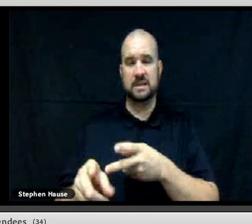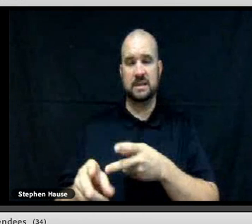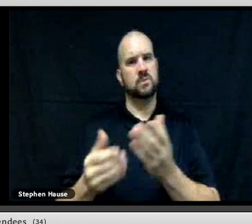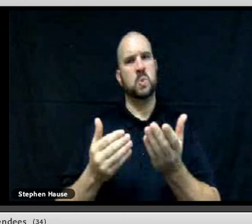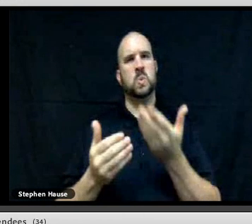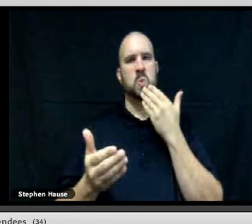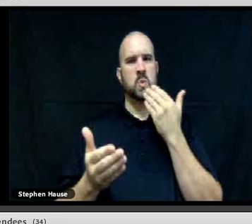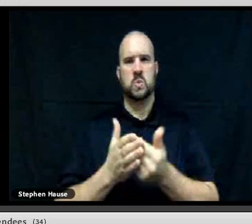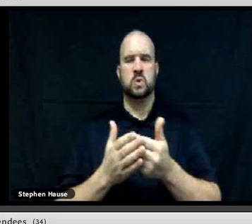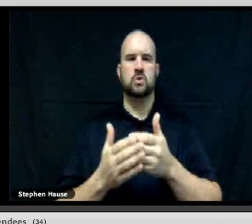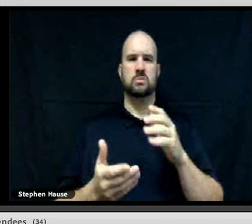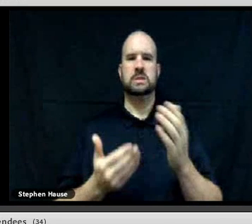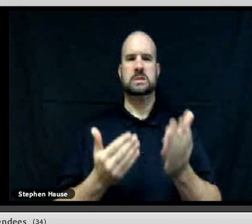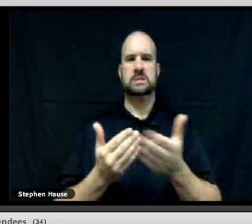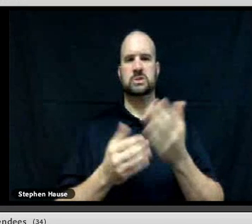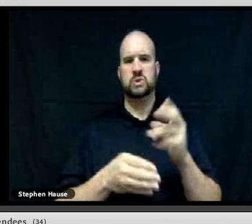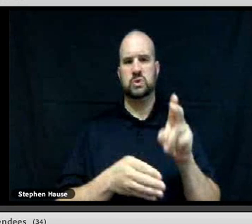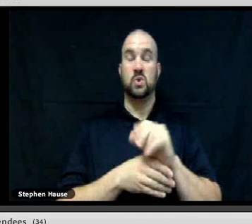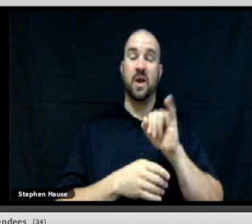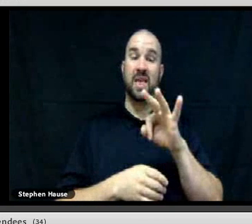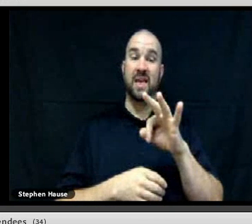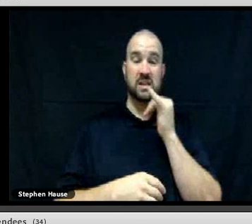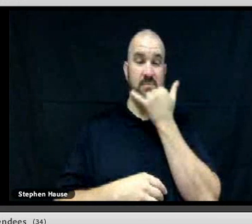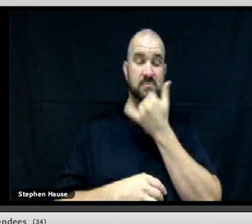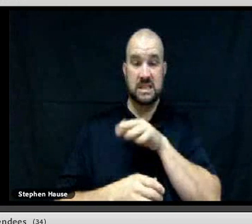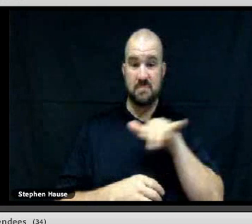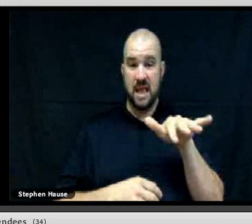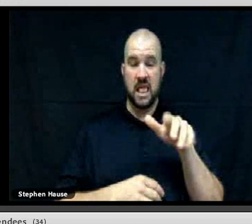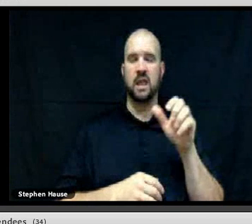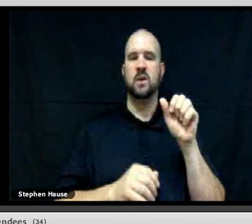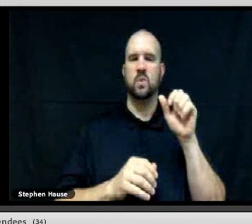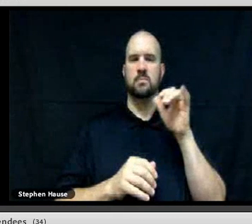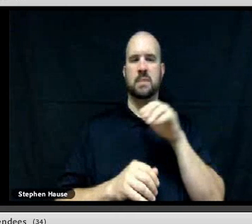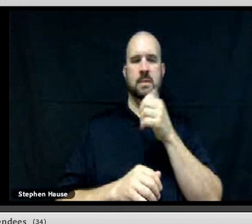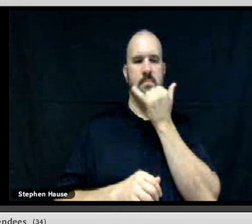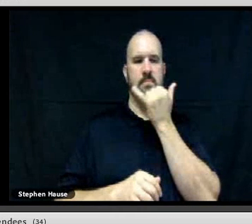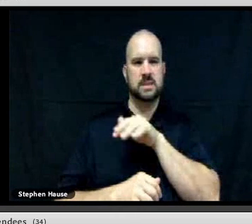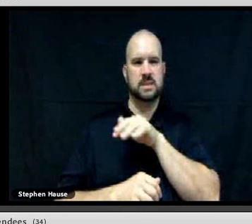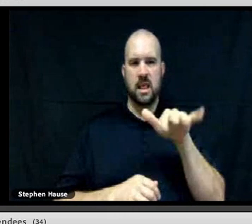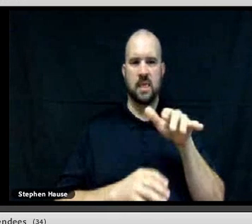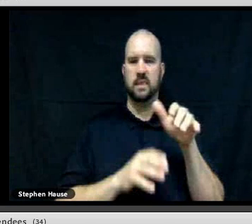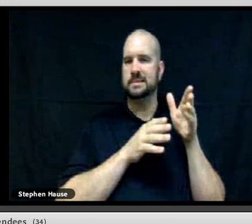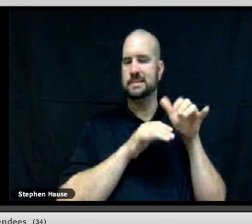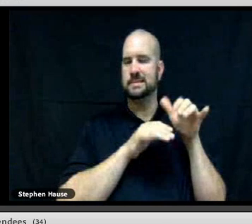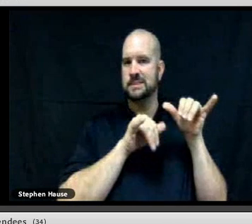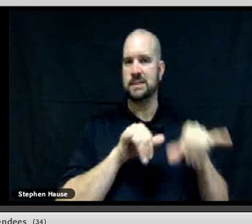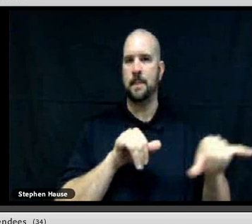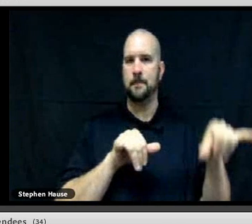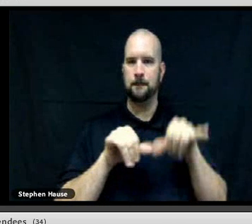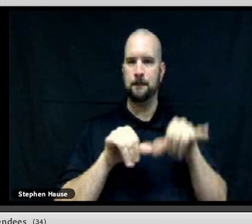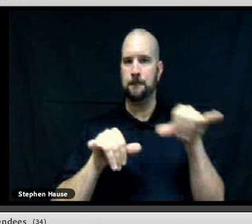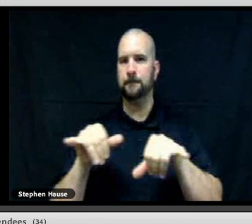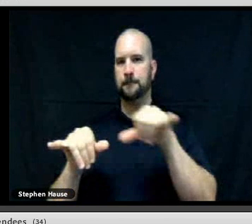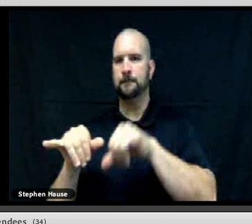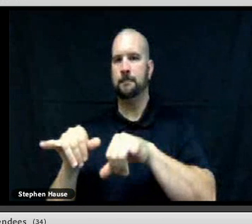it going to be misspelled the same way every time, so you can go back and fix that very easily in your metadata.